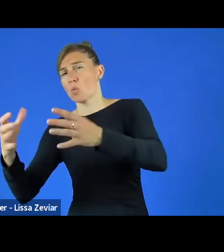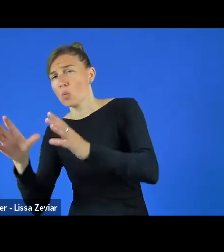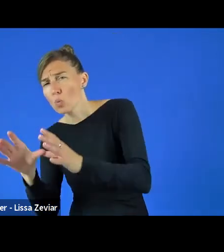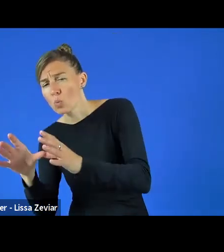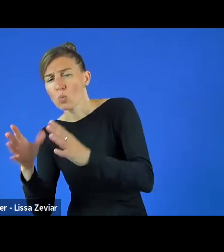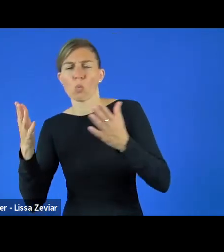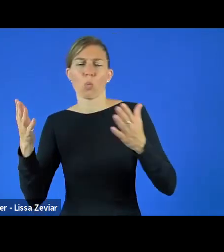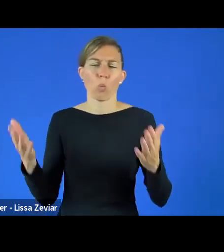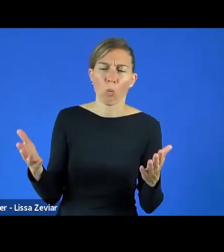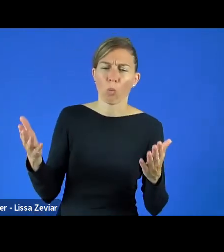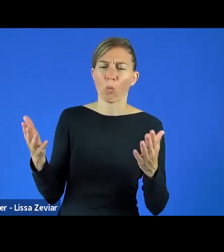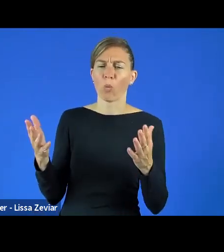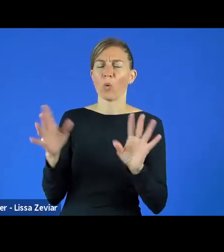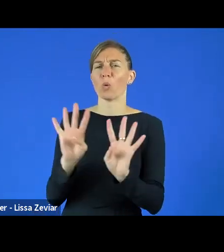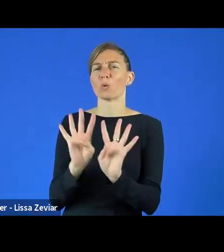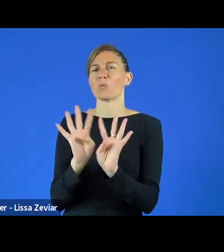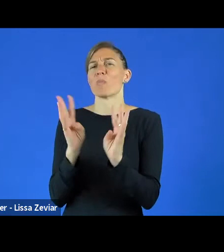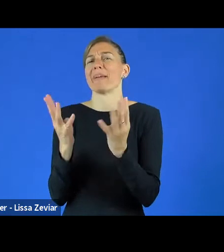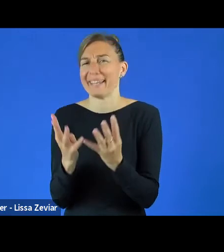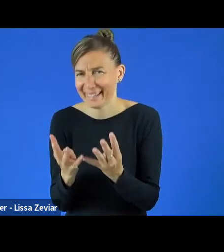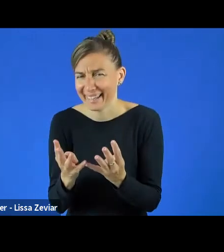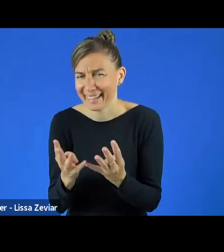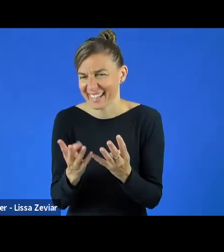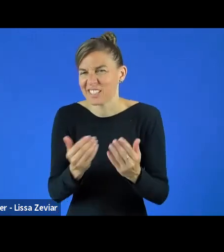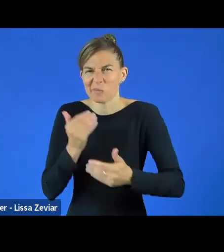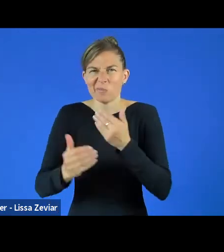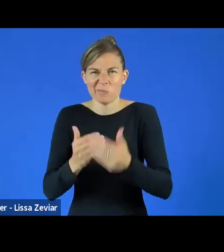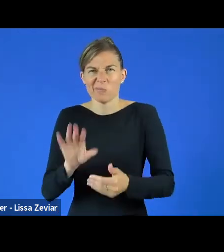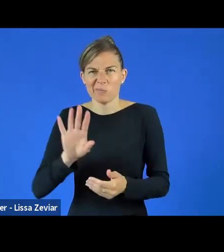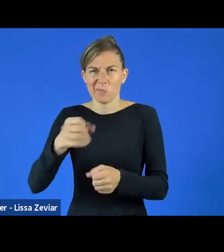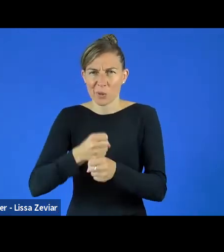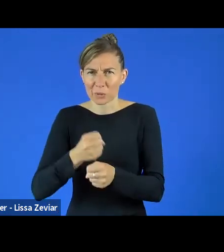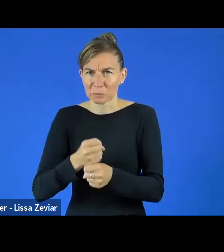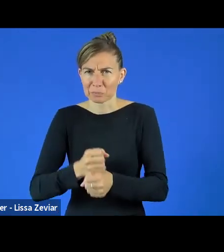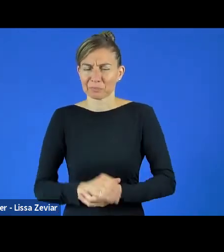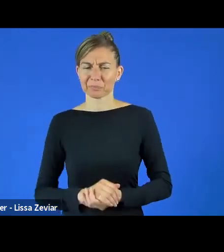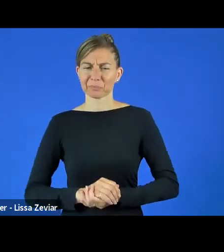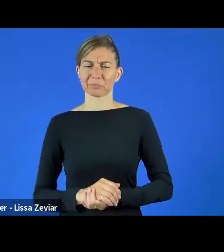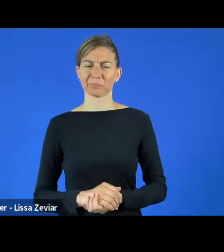In work, so to speak, with standardisation work. The next slide.